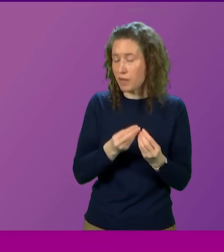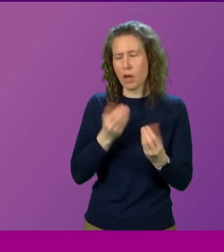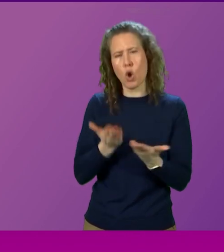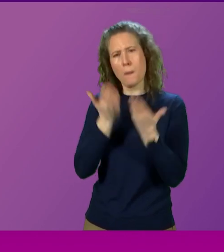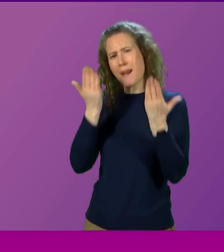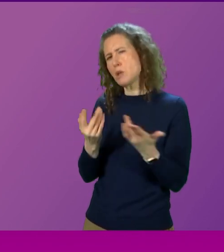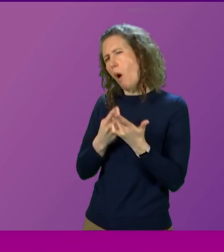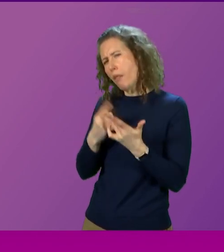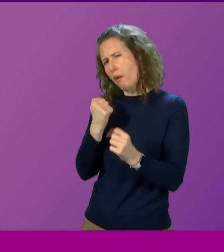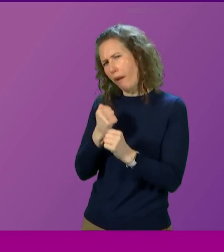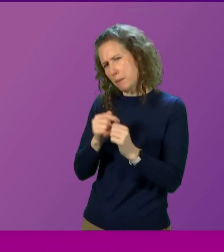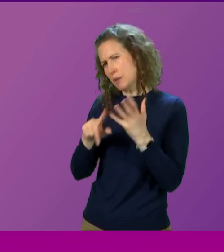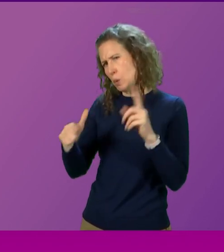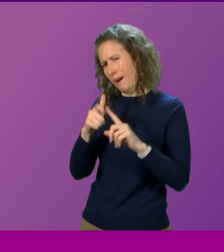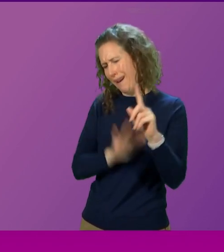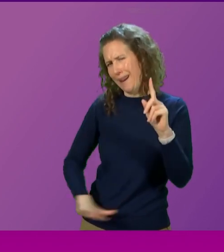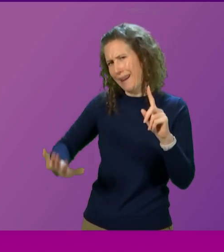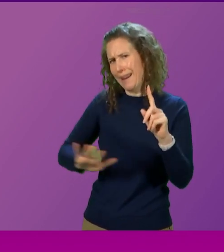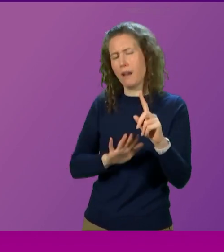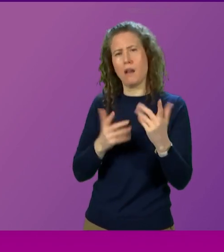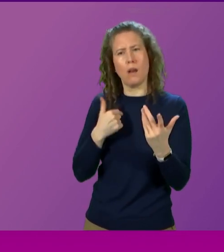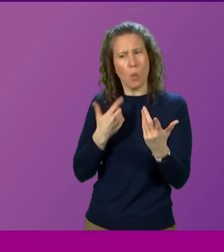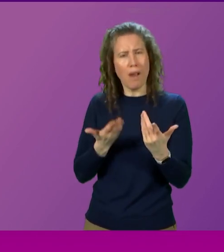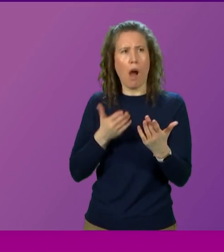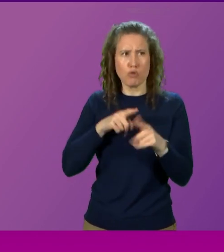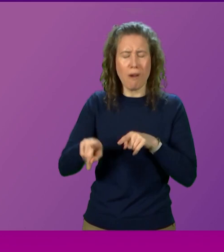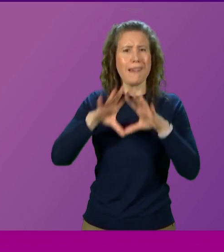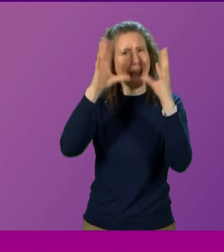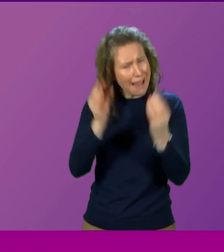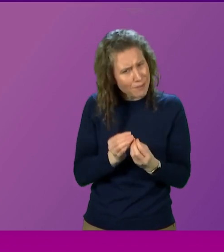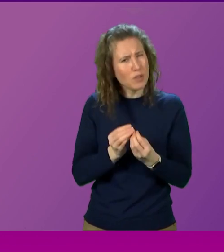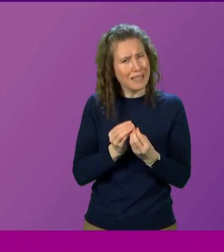in other parts of the United Kingdom—that is going to every length possible to reach